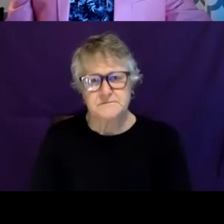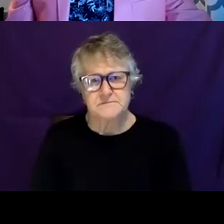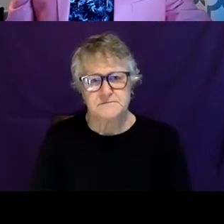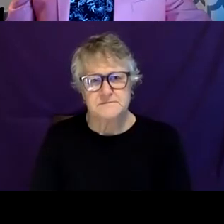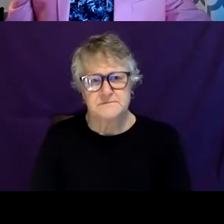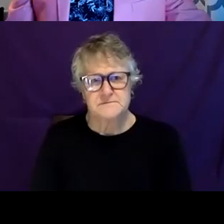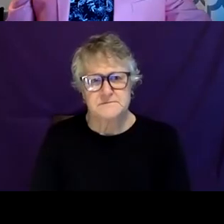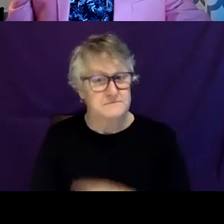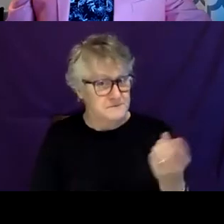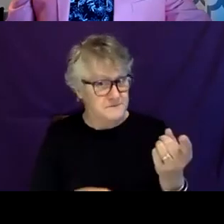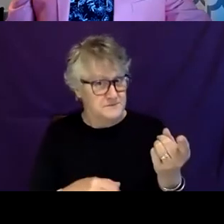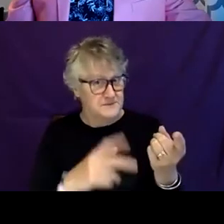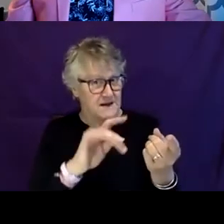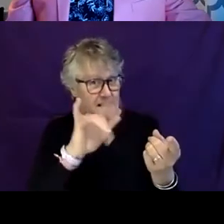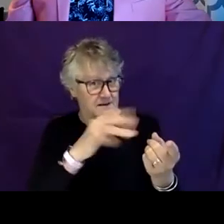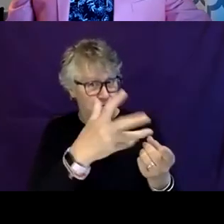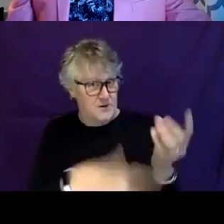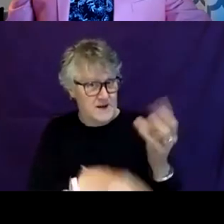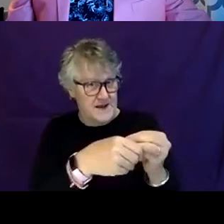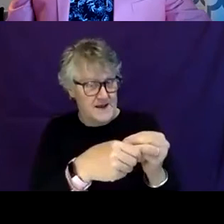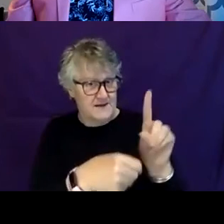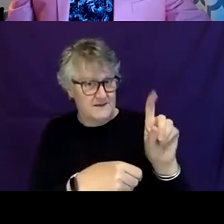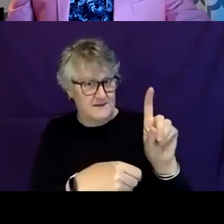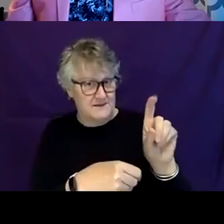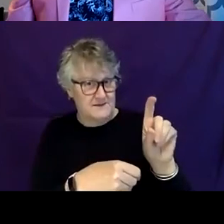Esther: Kelly, did you want to add anything?